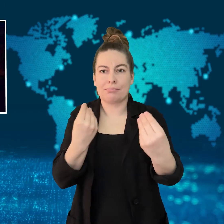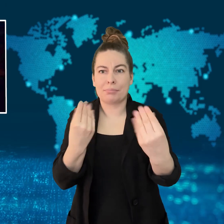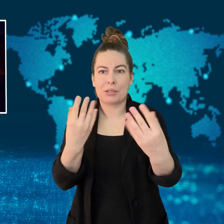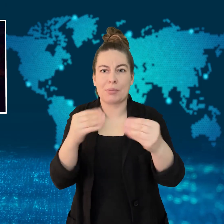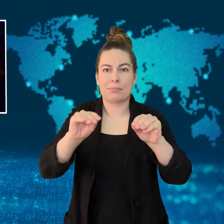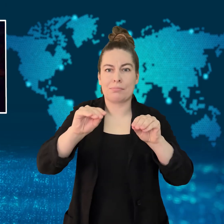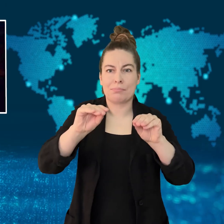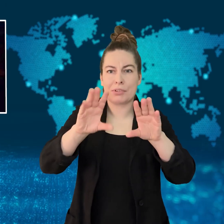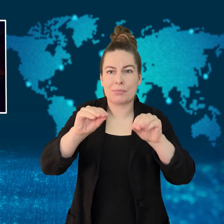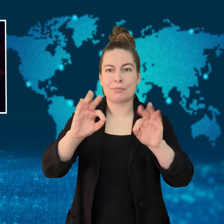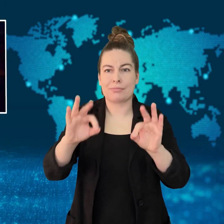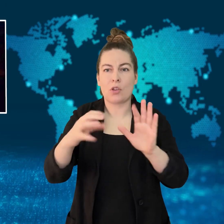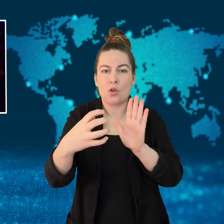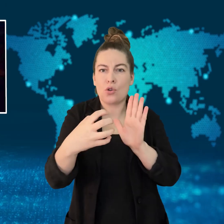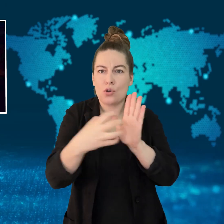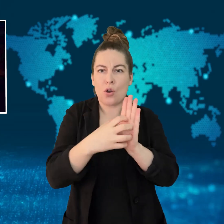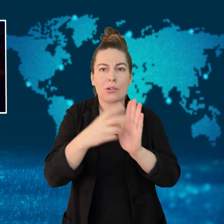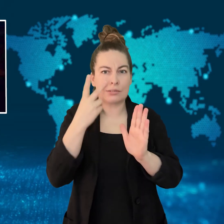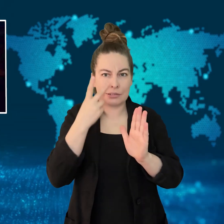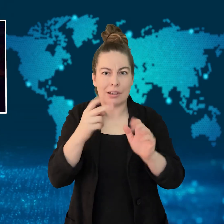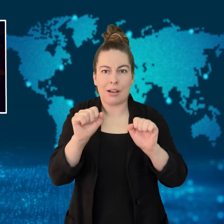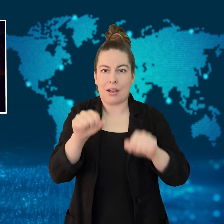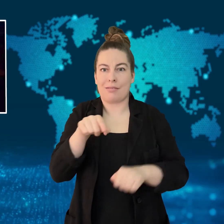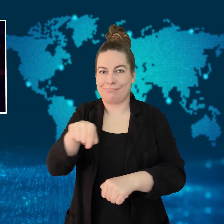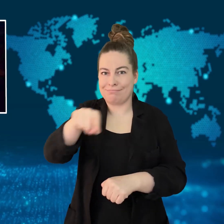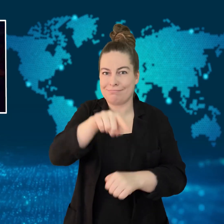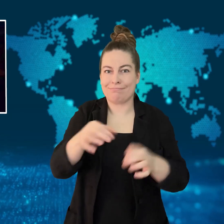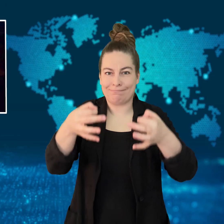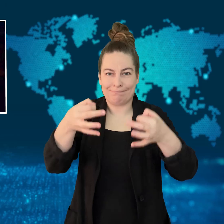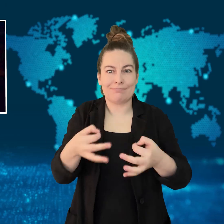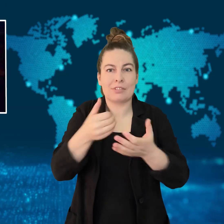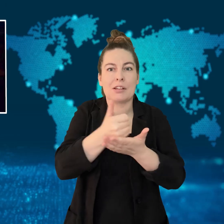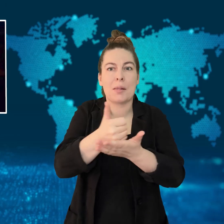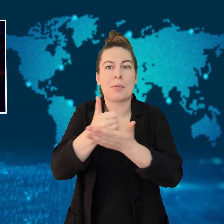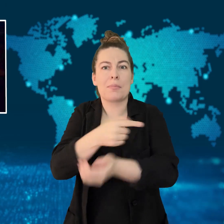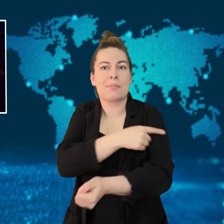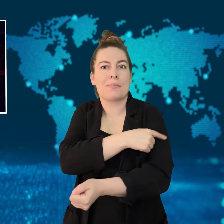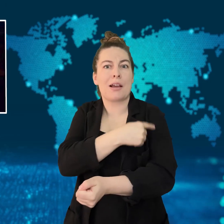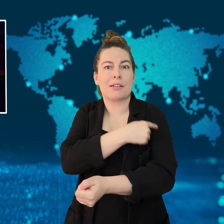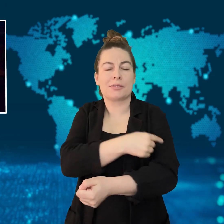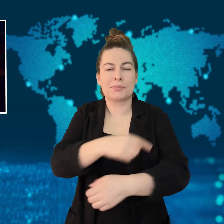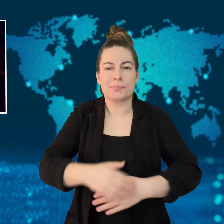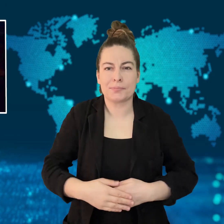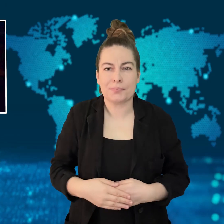the emergency vehicles were clearly lit and labeled.